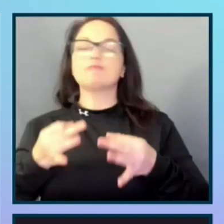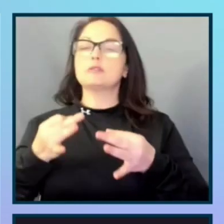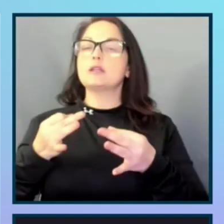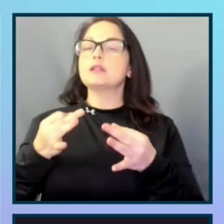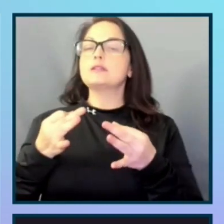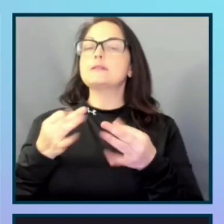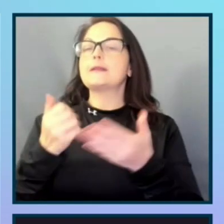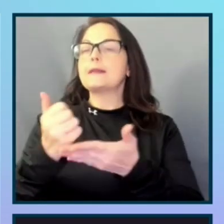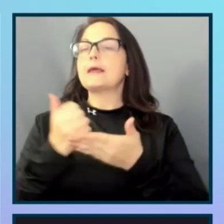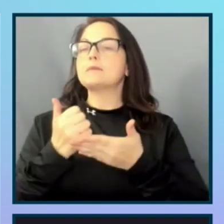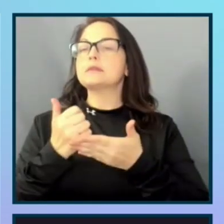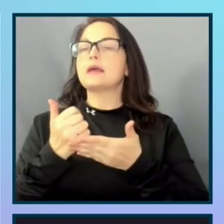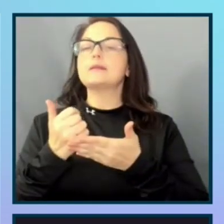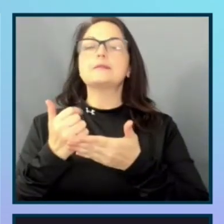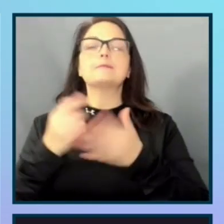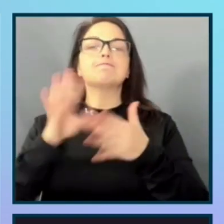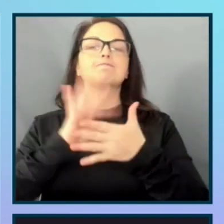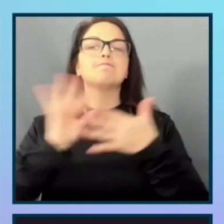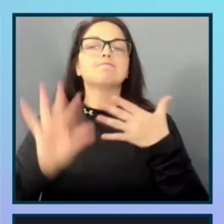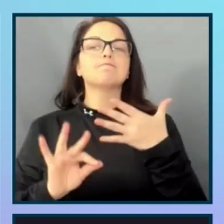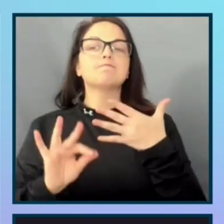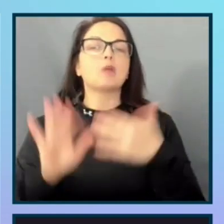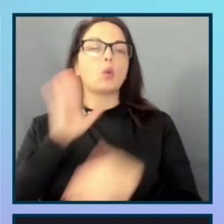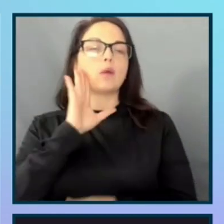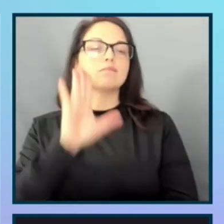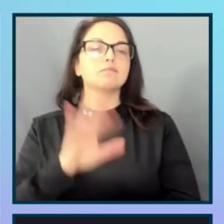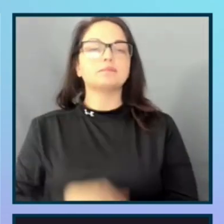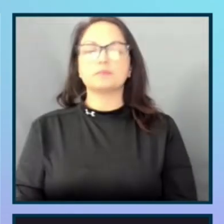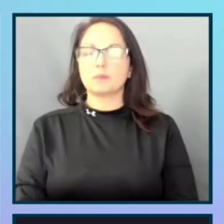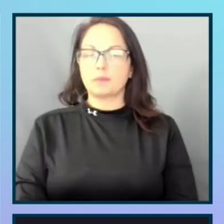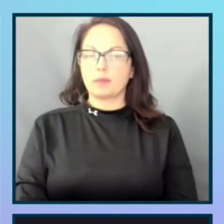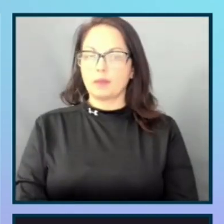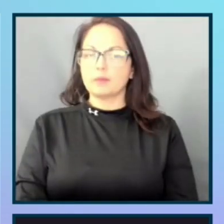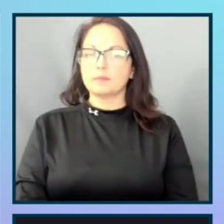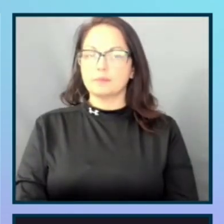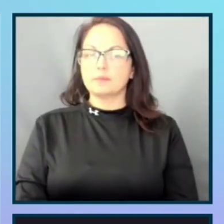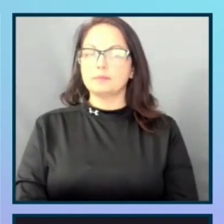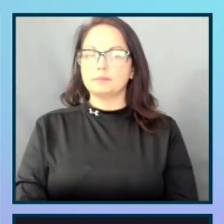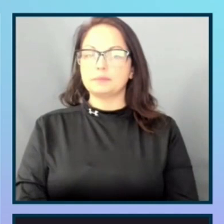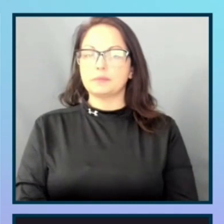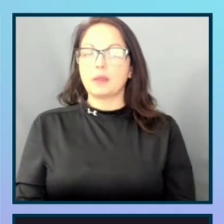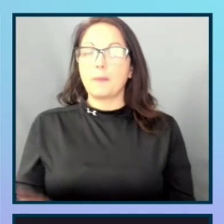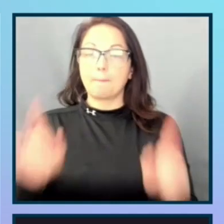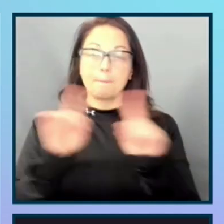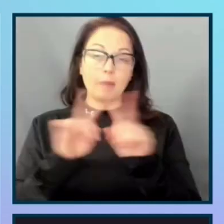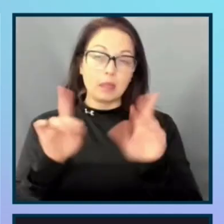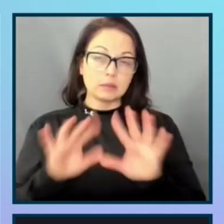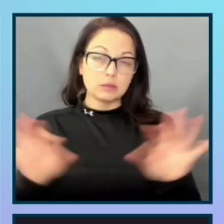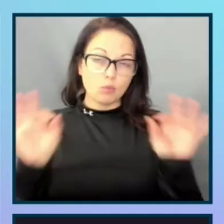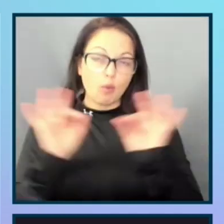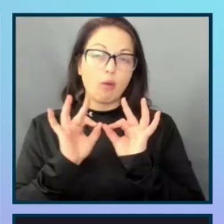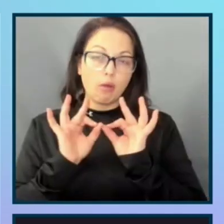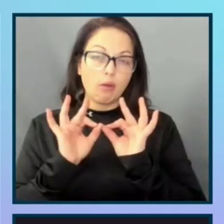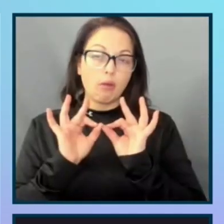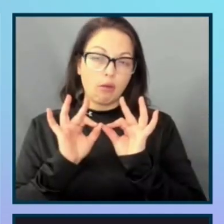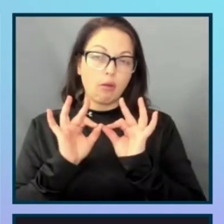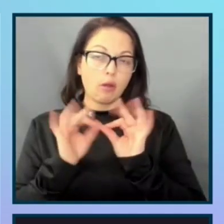But I think it's important for us to remember that whilst a lot of people kinda speak the truth of this,